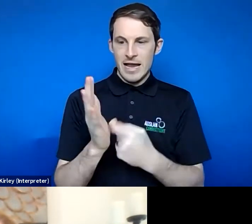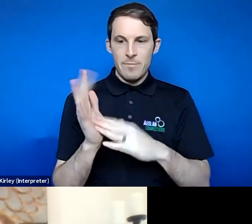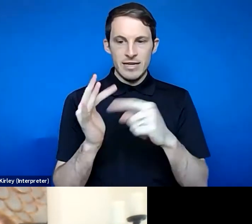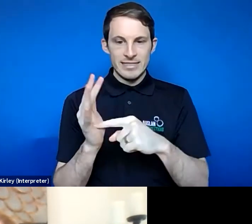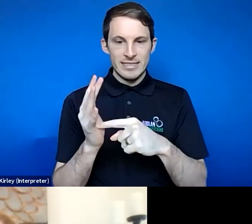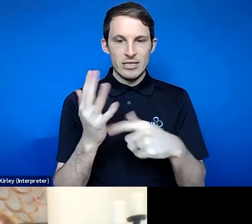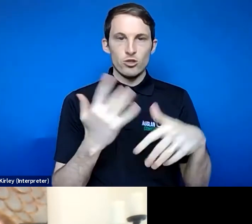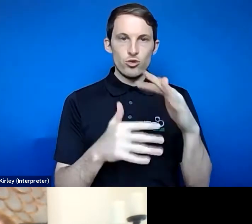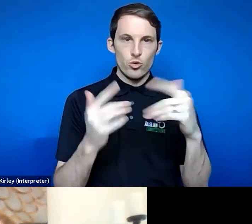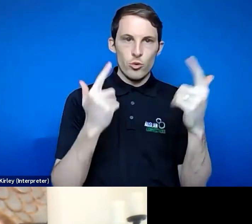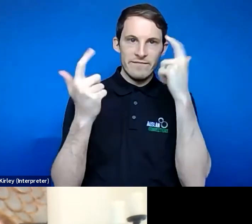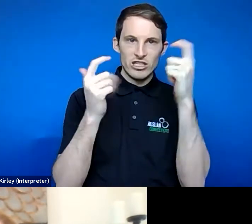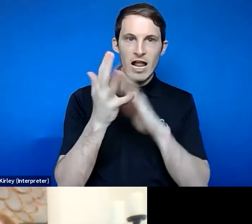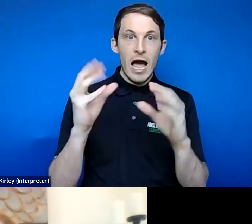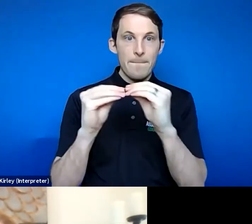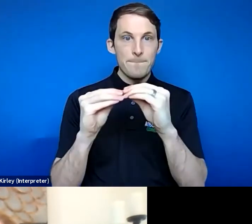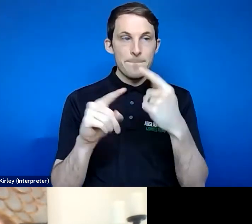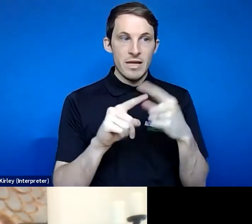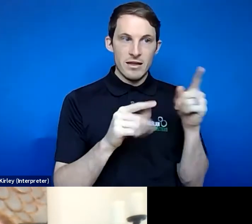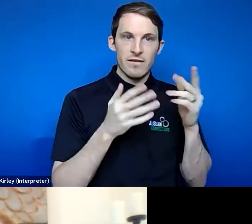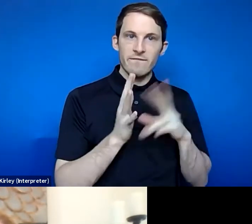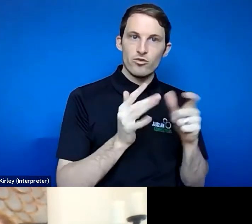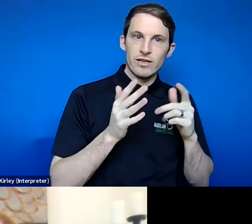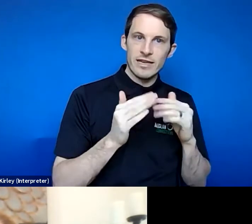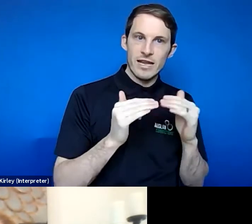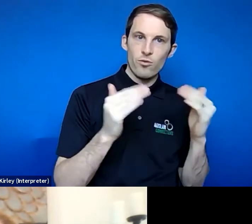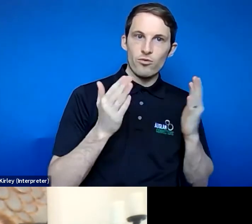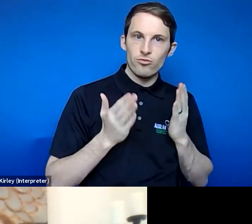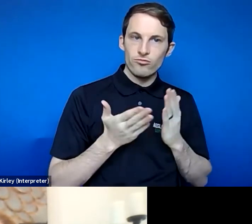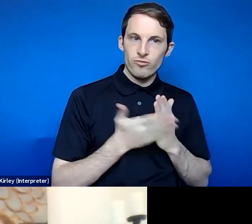Innovation Hub and the Victorian Equal Opportunity and Human Rights Commission have been working